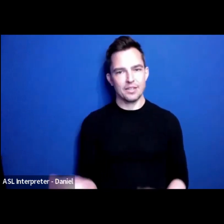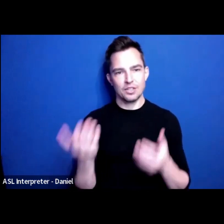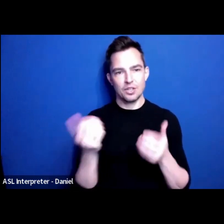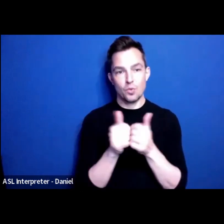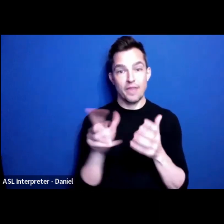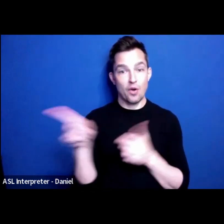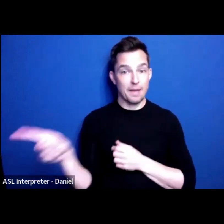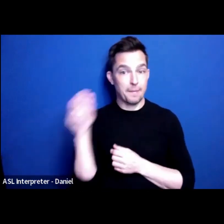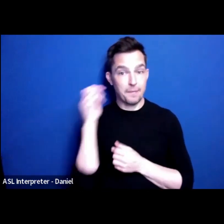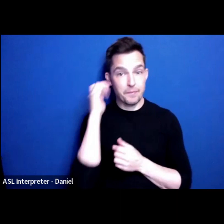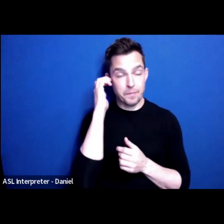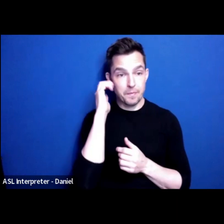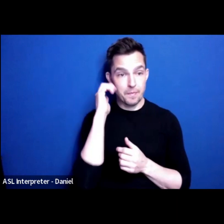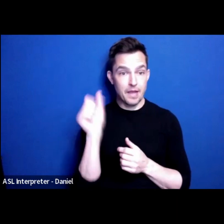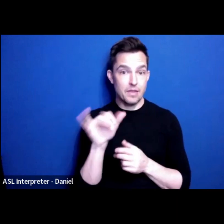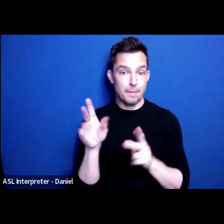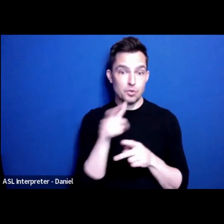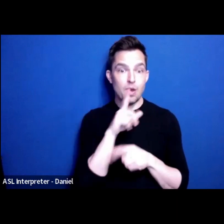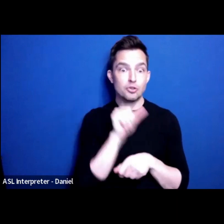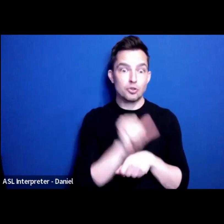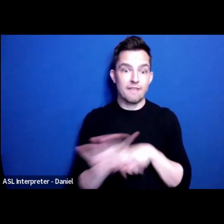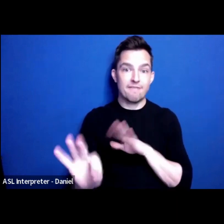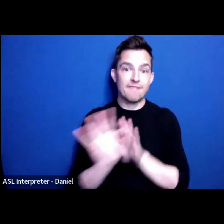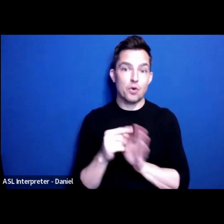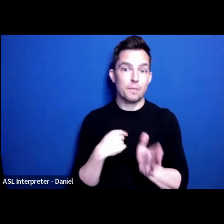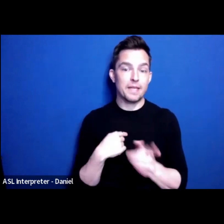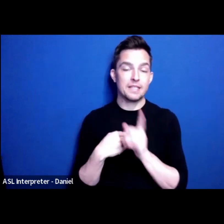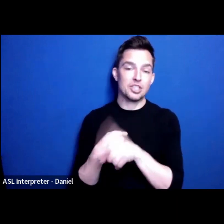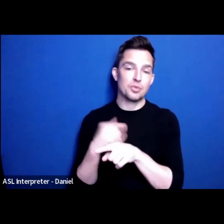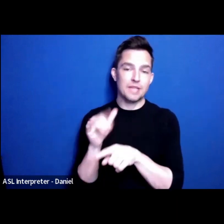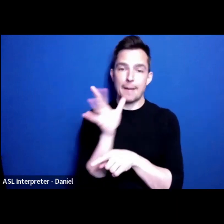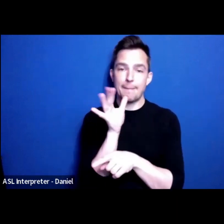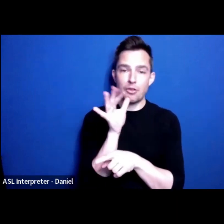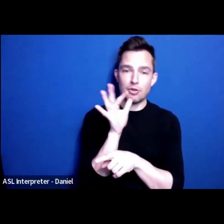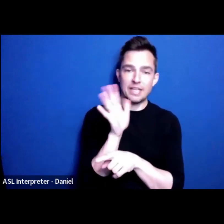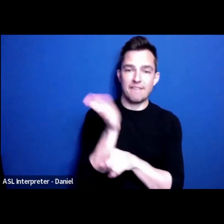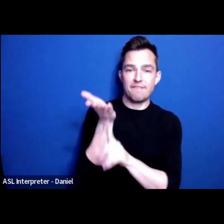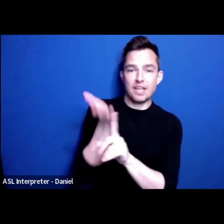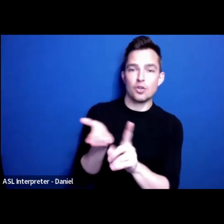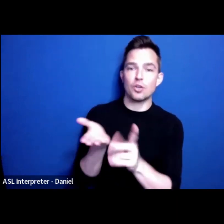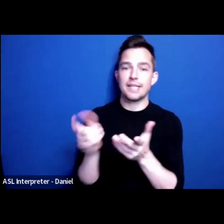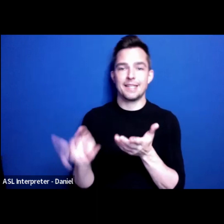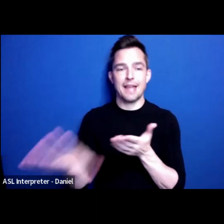And the person that actually found me, she was like the motherly figure that I needed at that particular point in time to